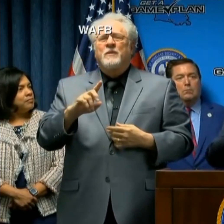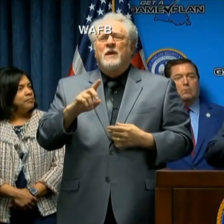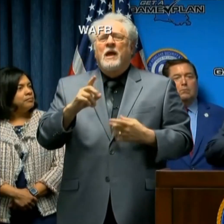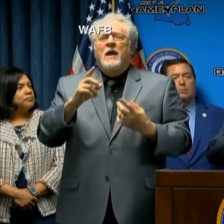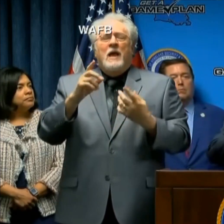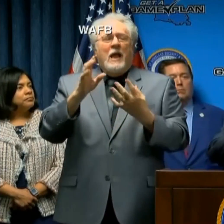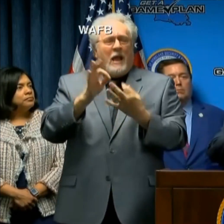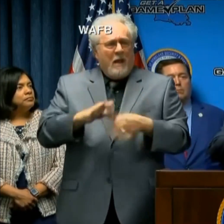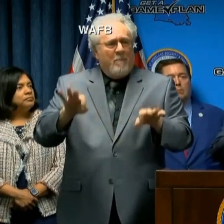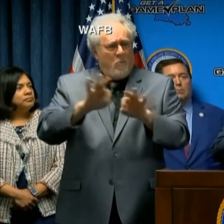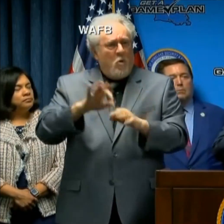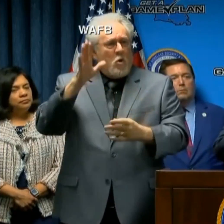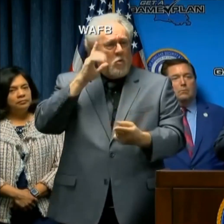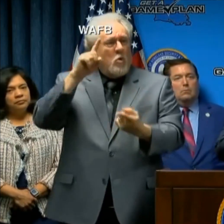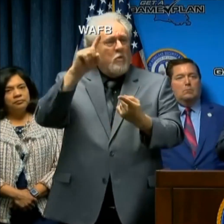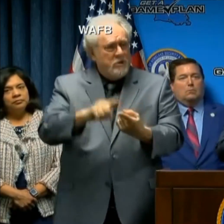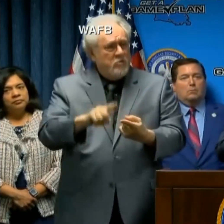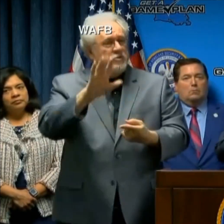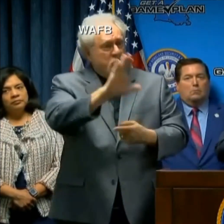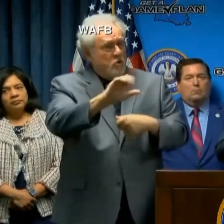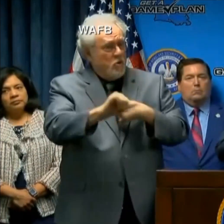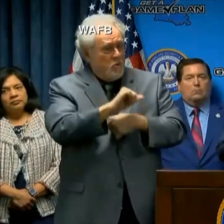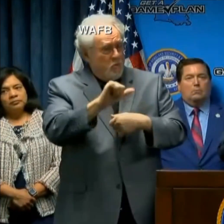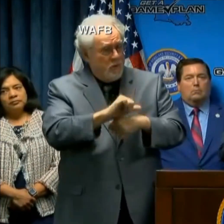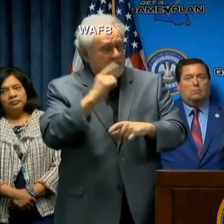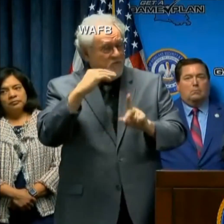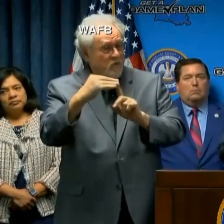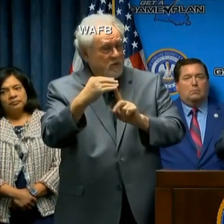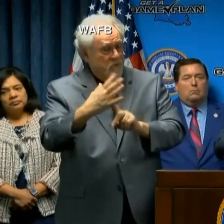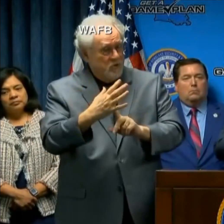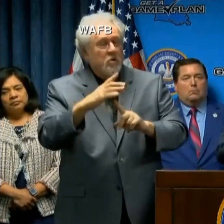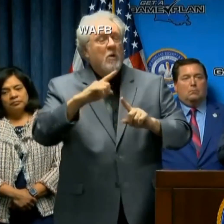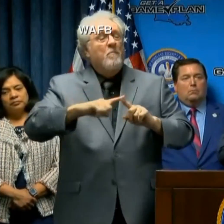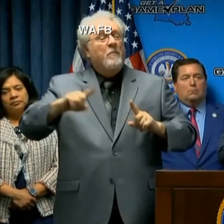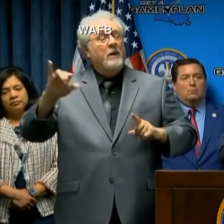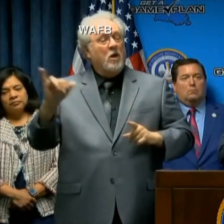because it will reduce your risk of exposure but it's also going to reduce